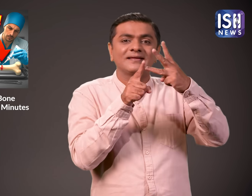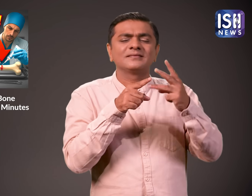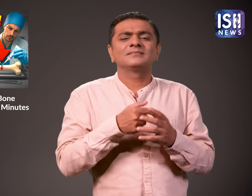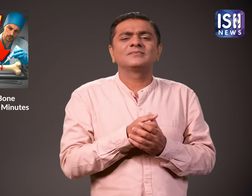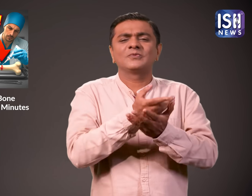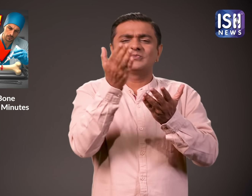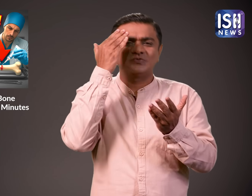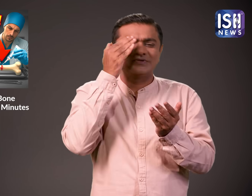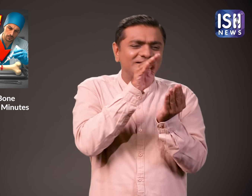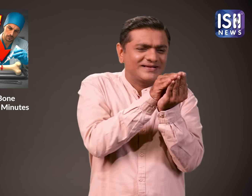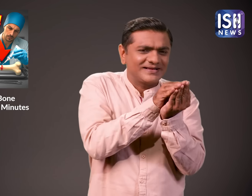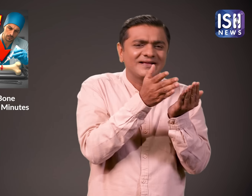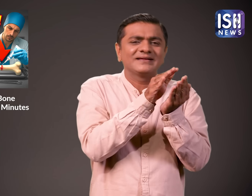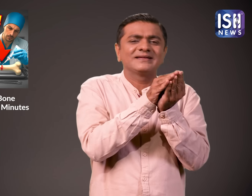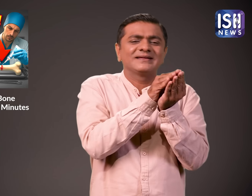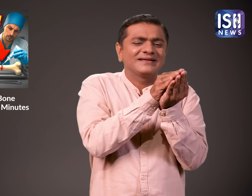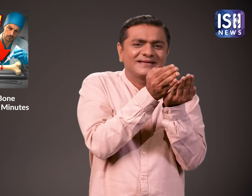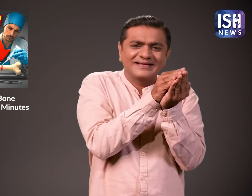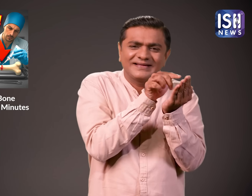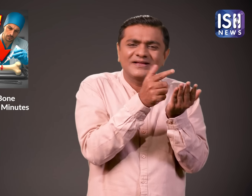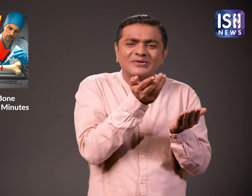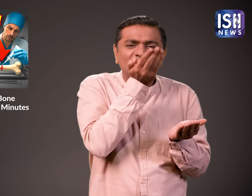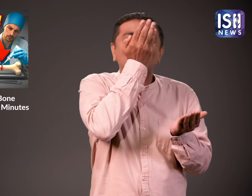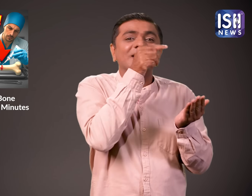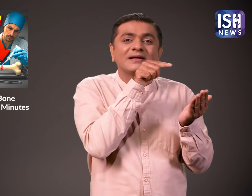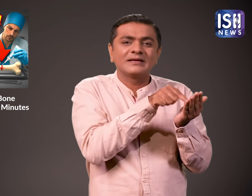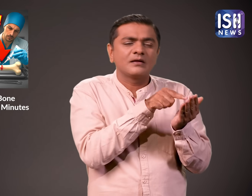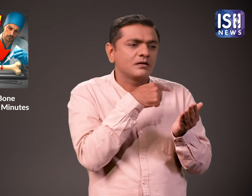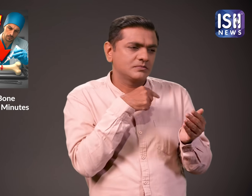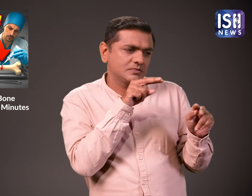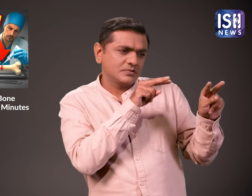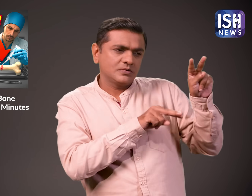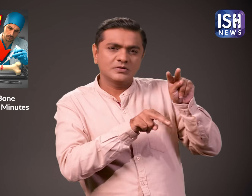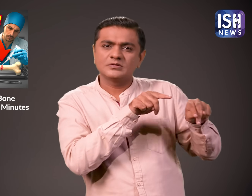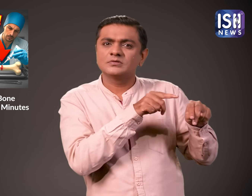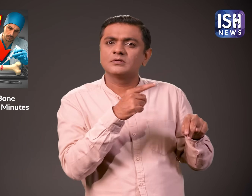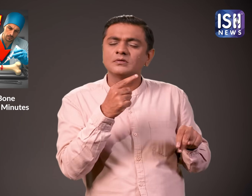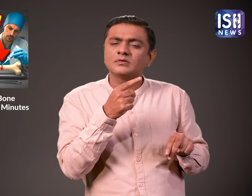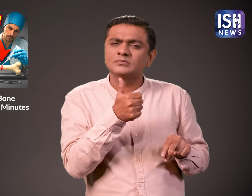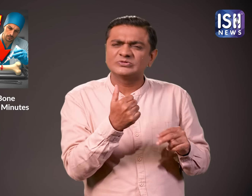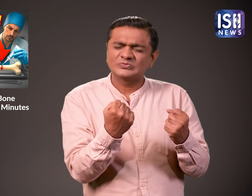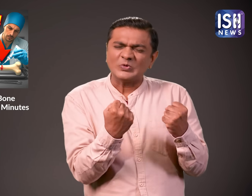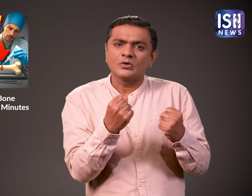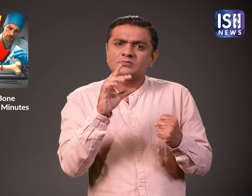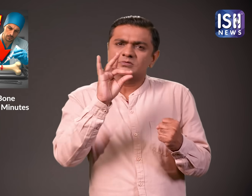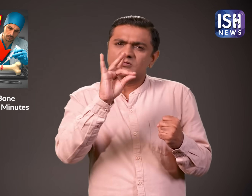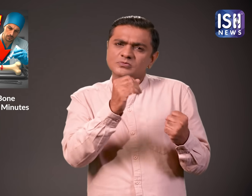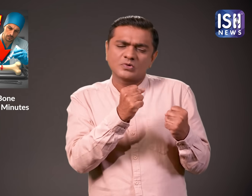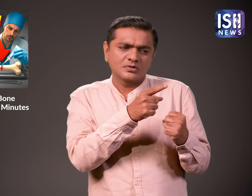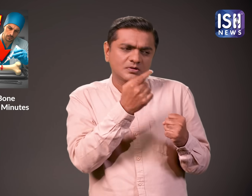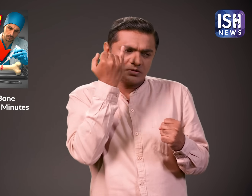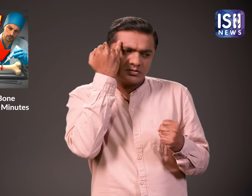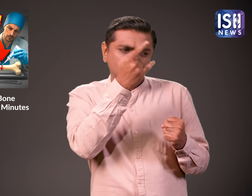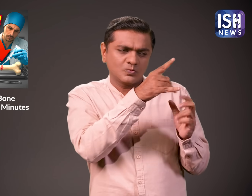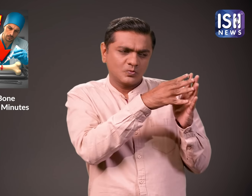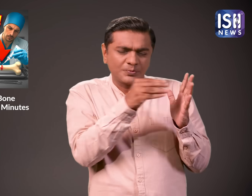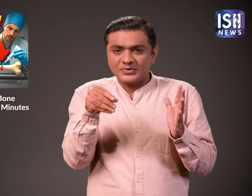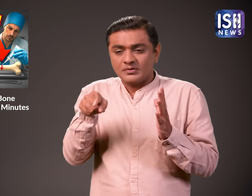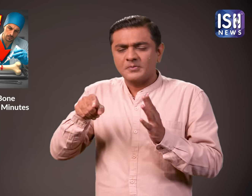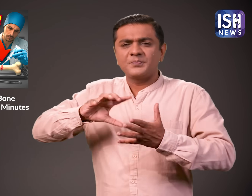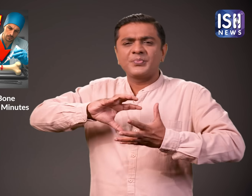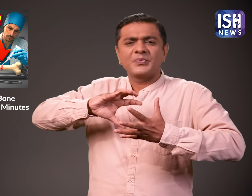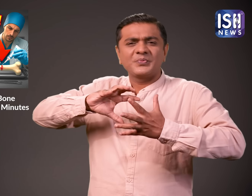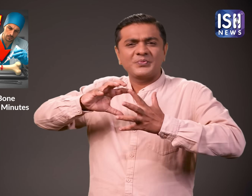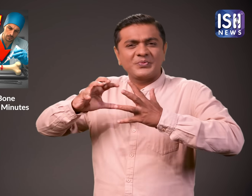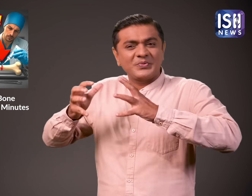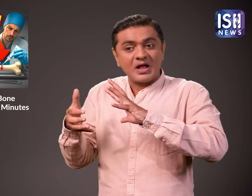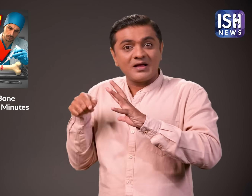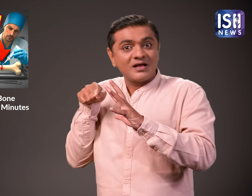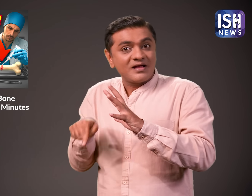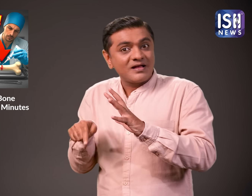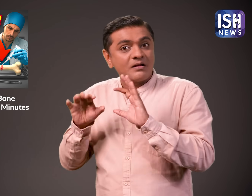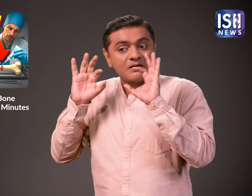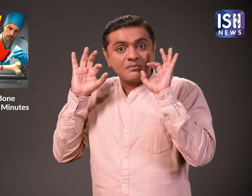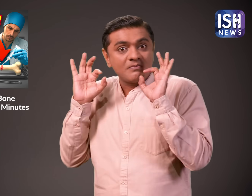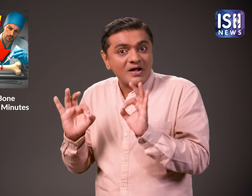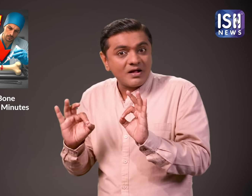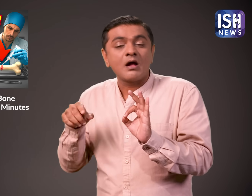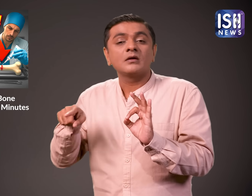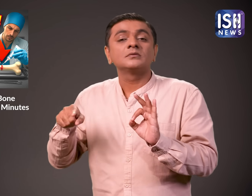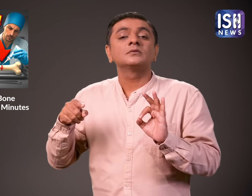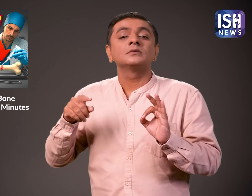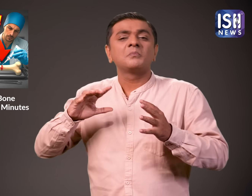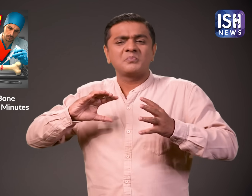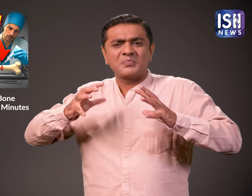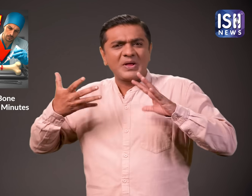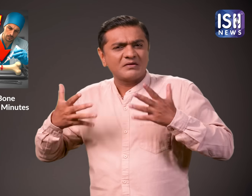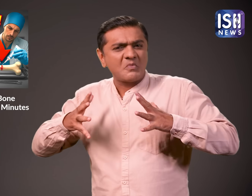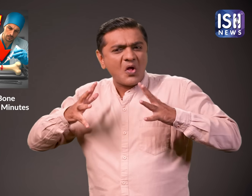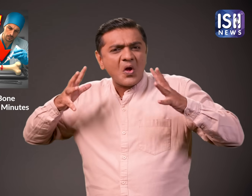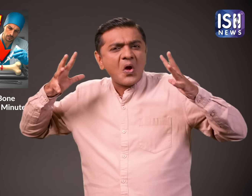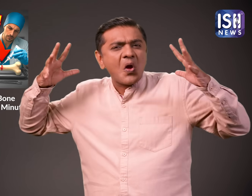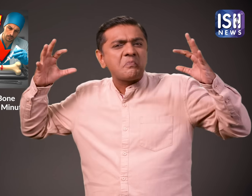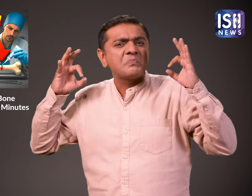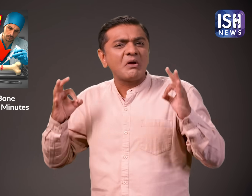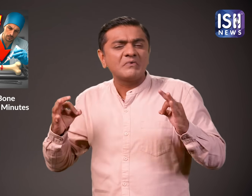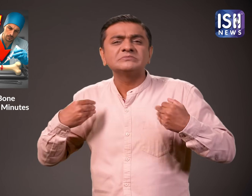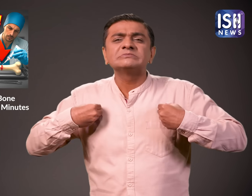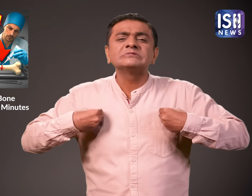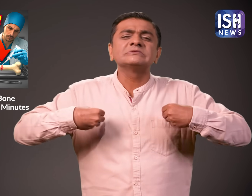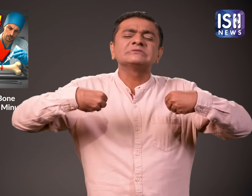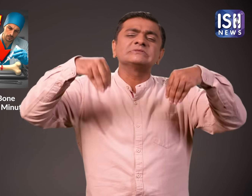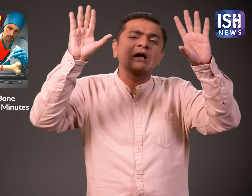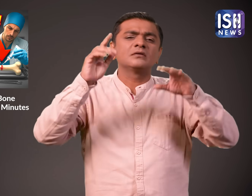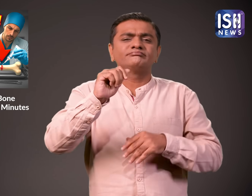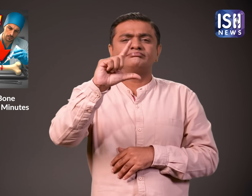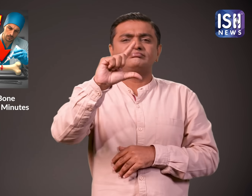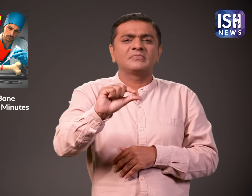As we know, this glue is inspired by oysters, and mass production could make it more affordable.